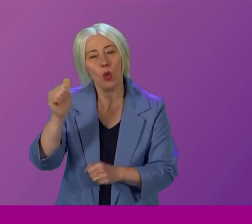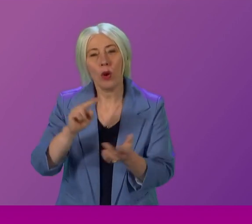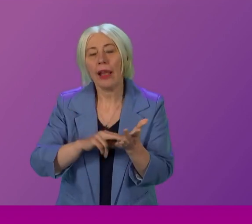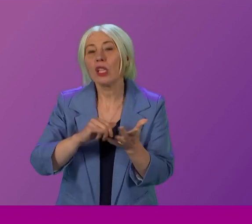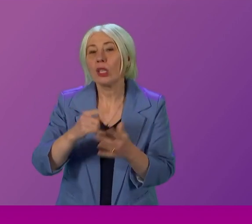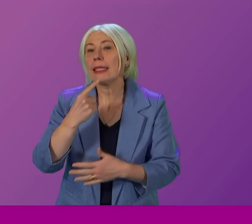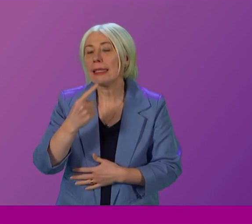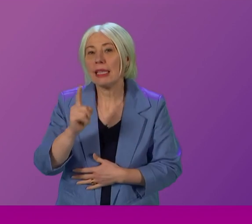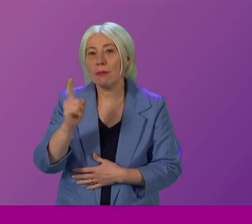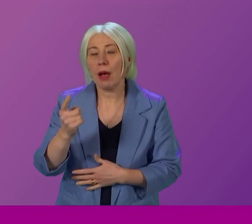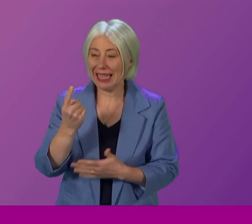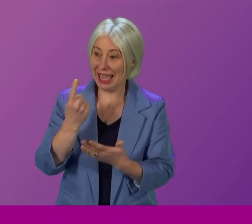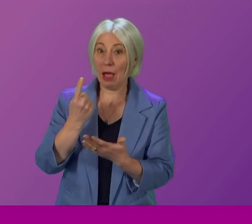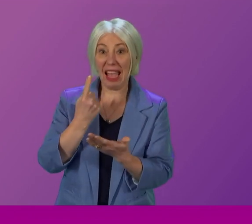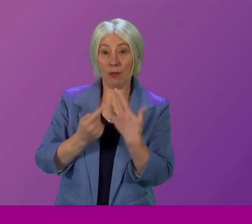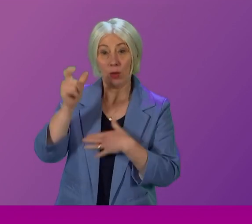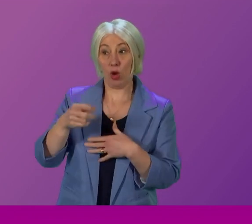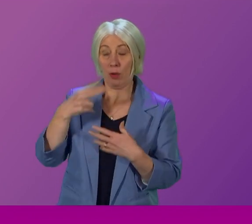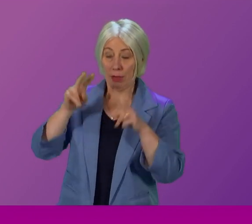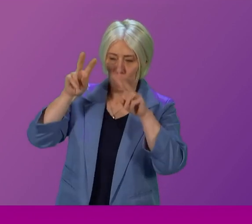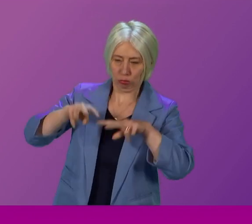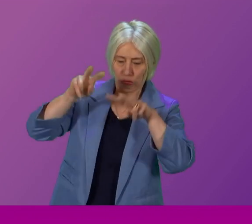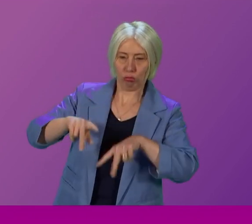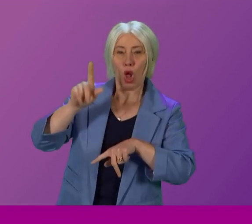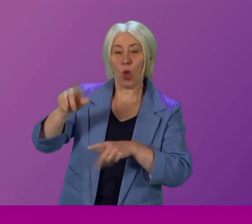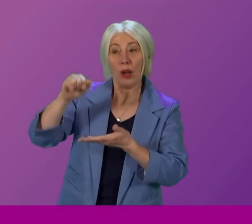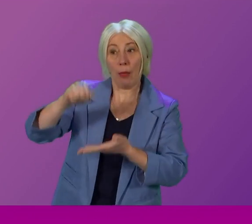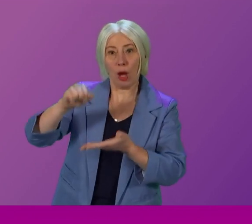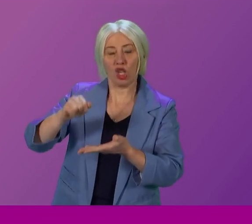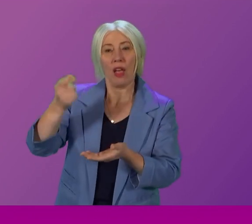independent analysis shows that the budgets over which councils have control have been